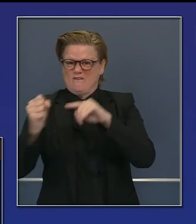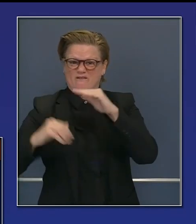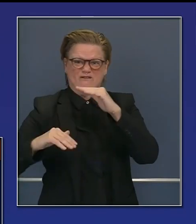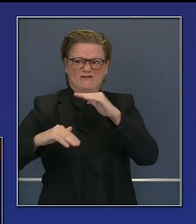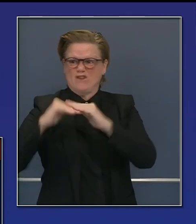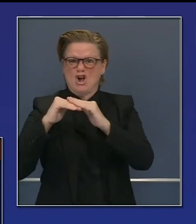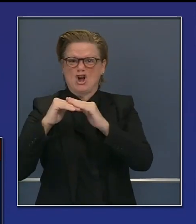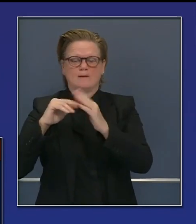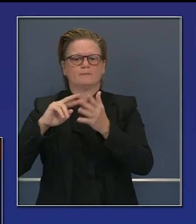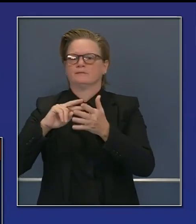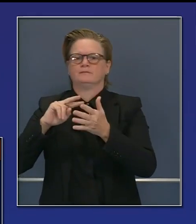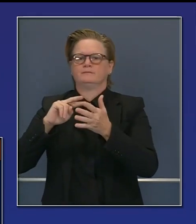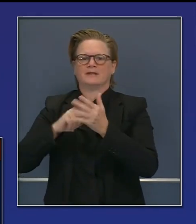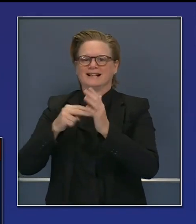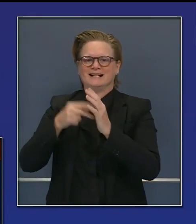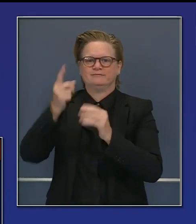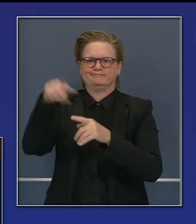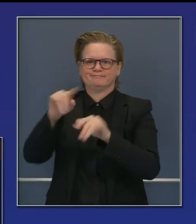REGIONS WHERE THE ICU CAPACITY